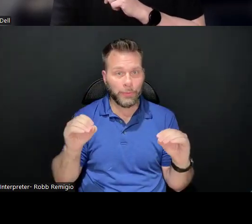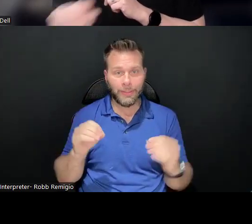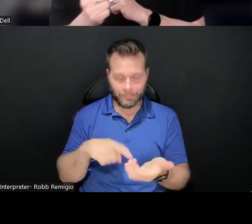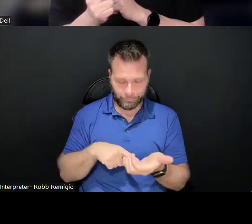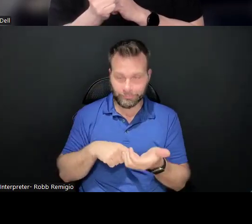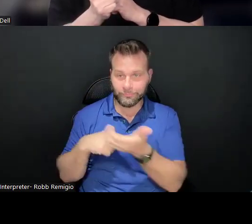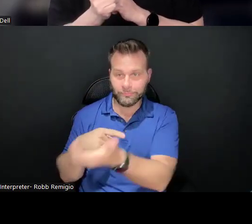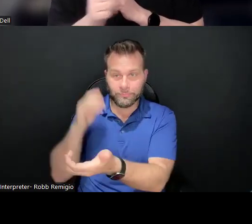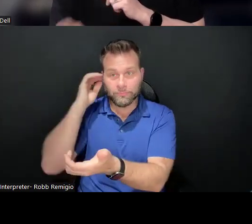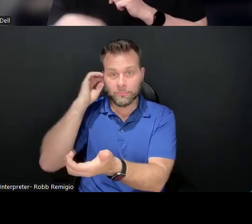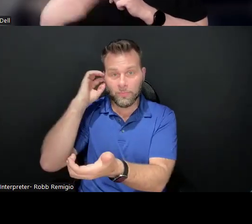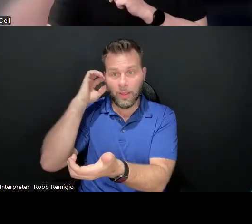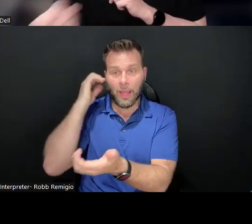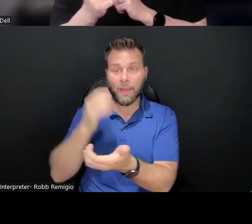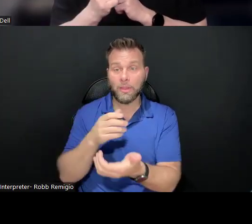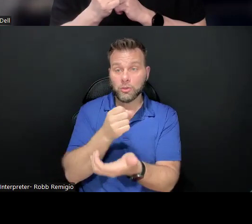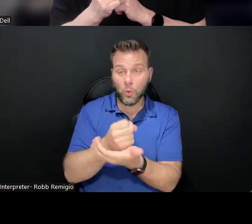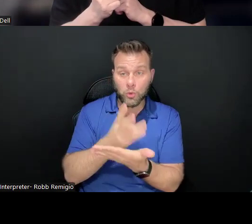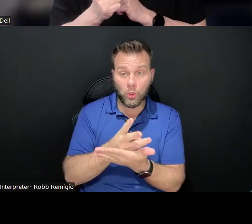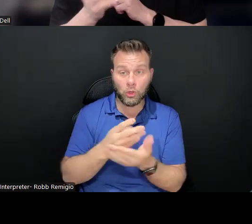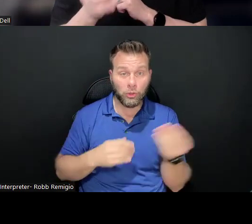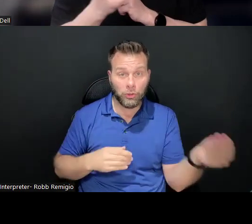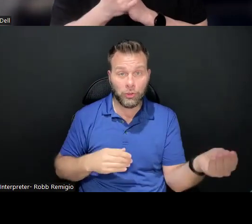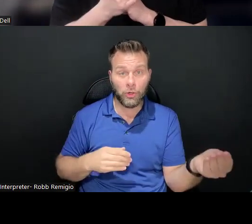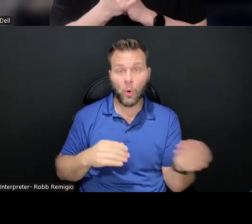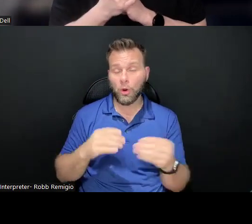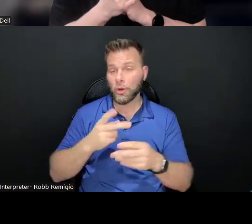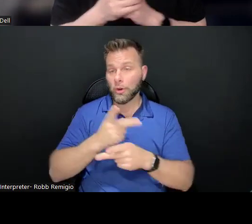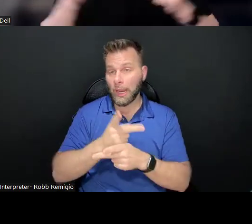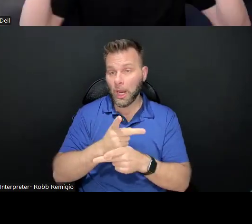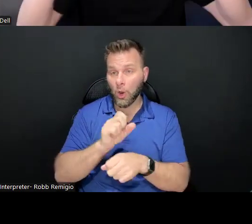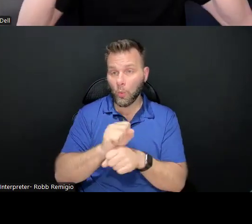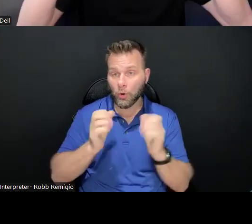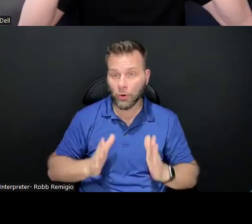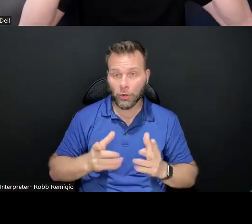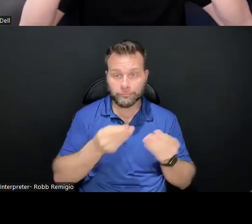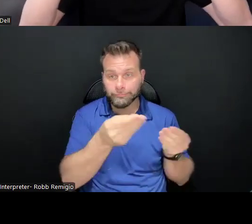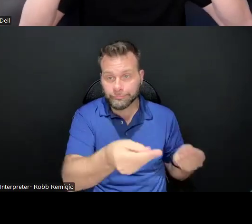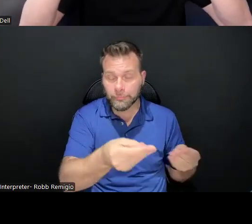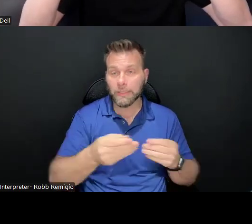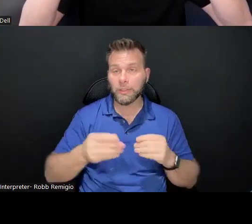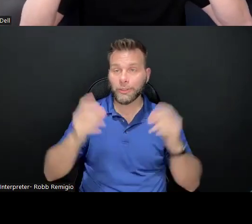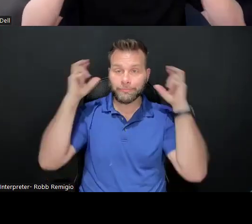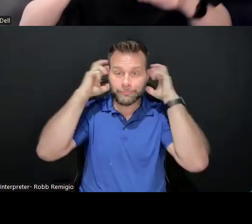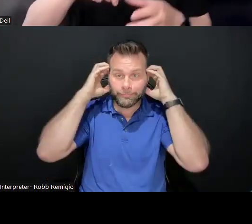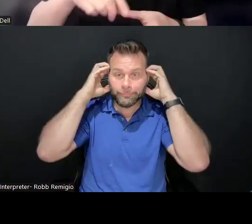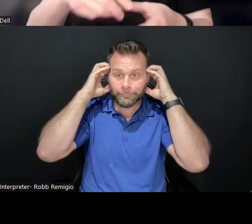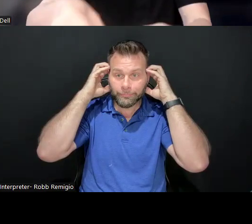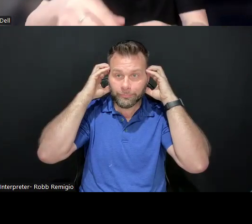a hearing aid, getting one of these things and giving it to your social worker or your senior care worker is a really You can put the headphones